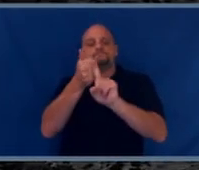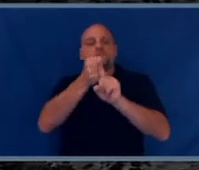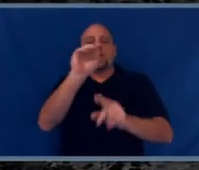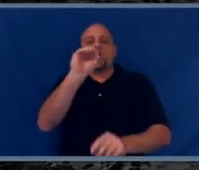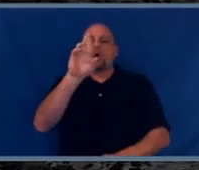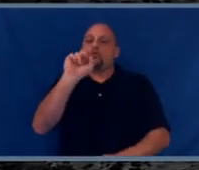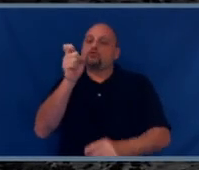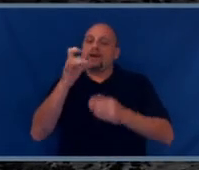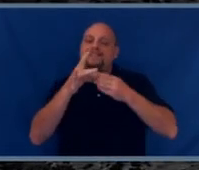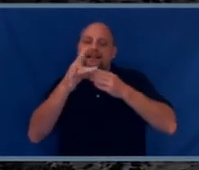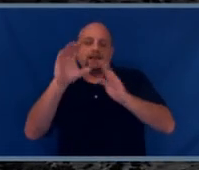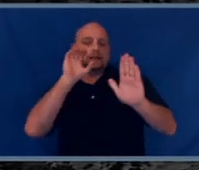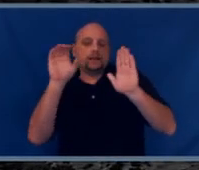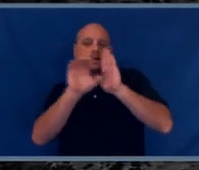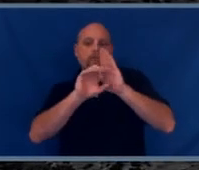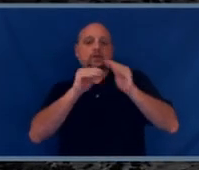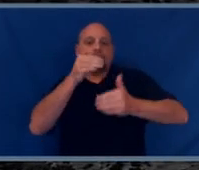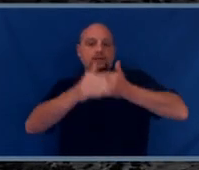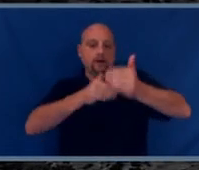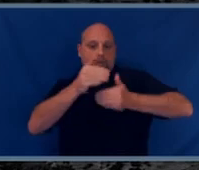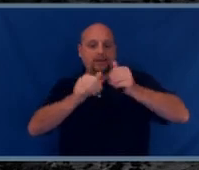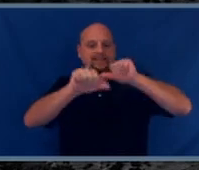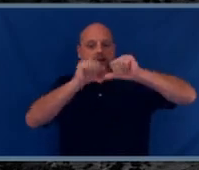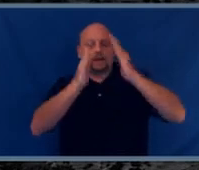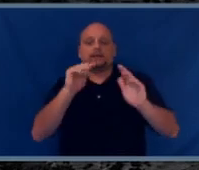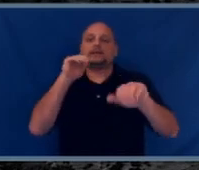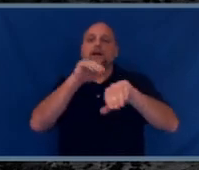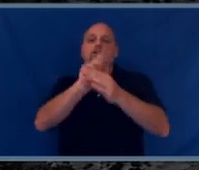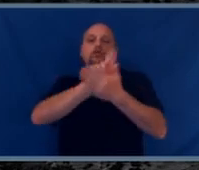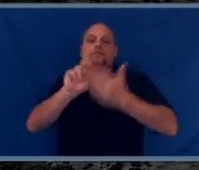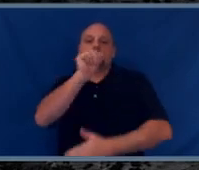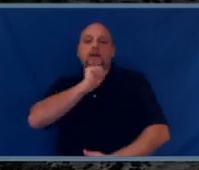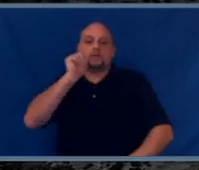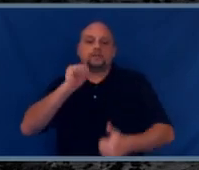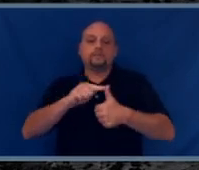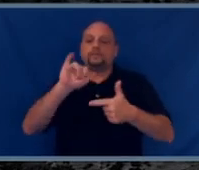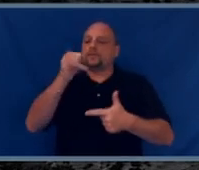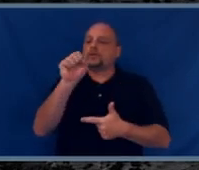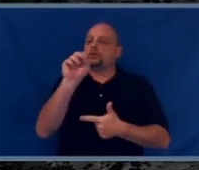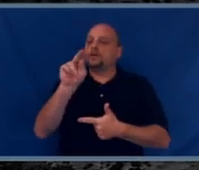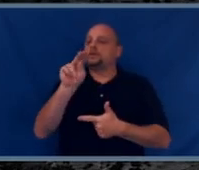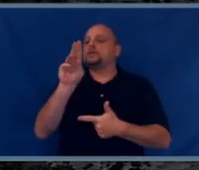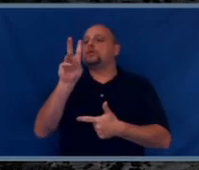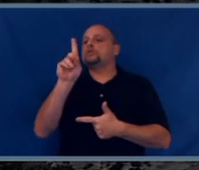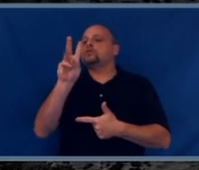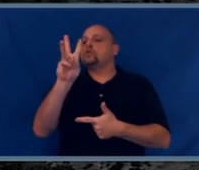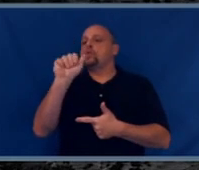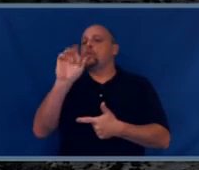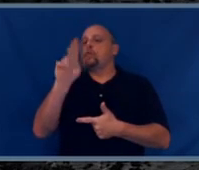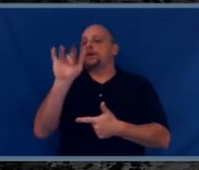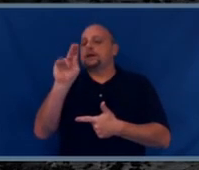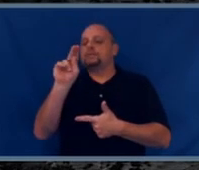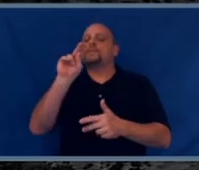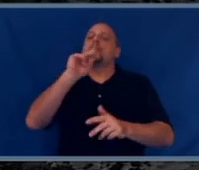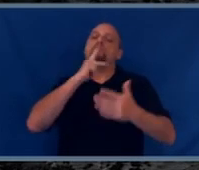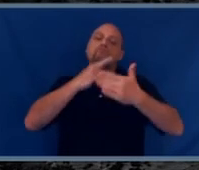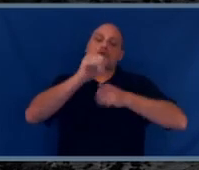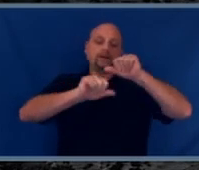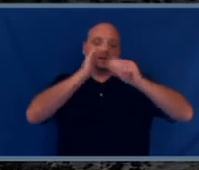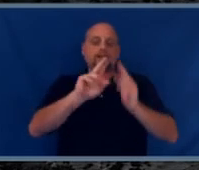PROCESSING SCIENTISTS AT THE UNIVERSITY OF ARIZONA. PROJECT SCIENTISTS AT NASA